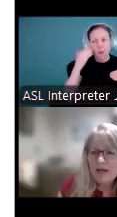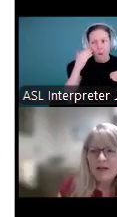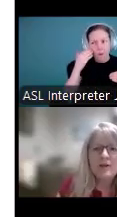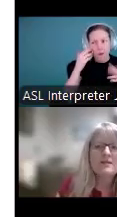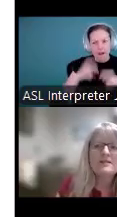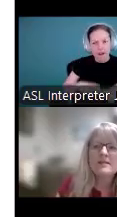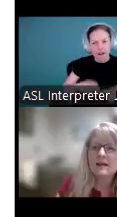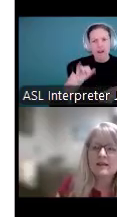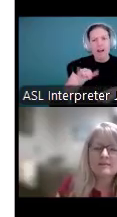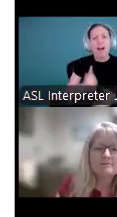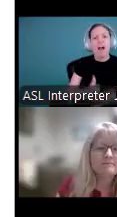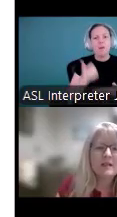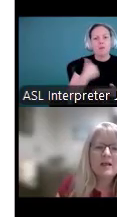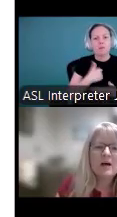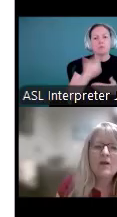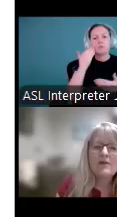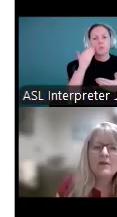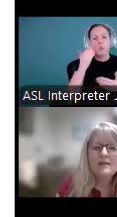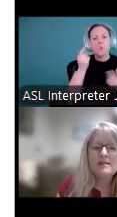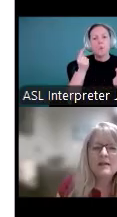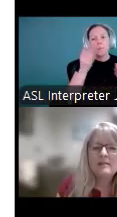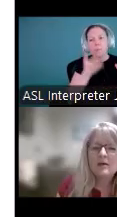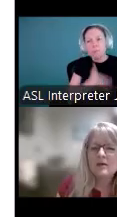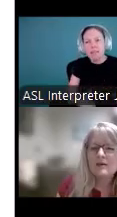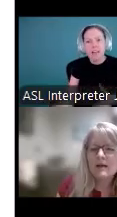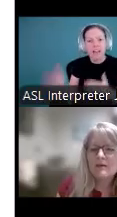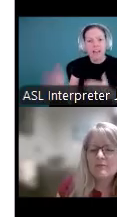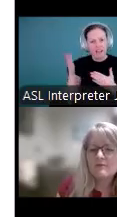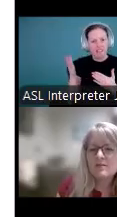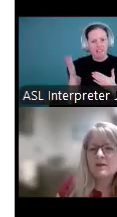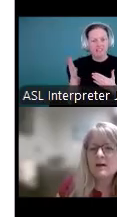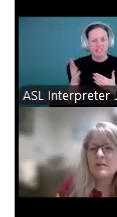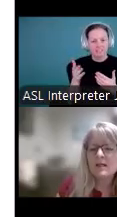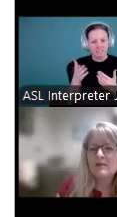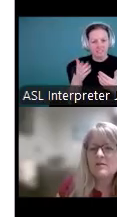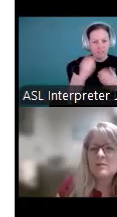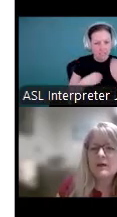patterns, all the things about our life to accommodate those